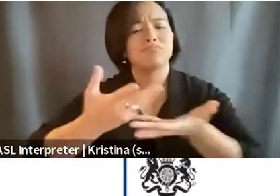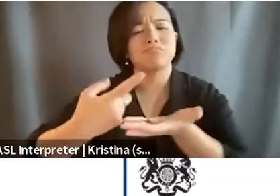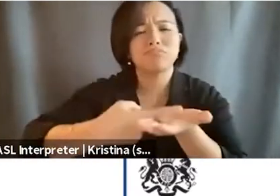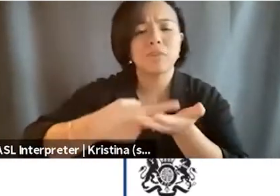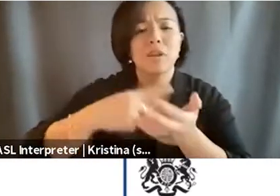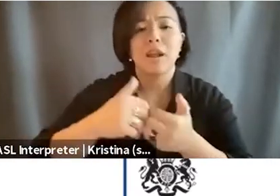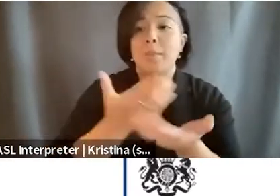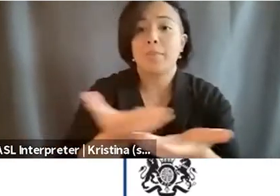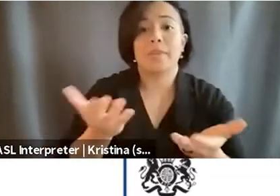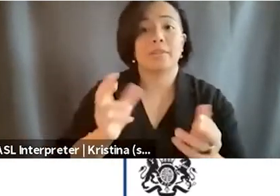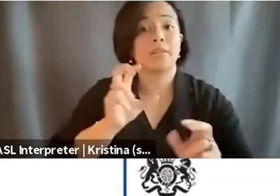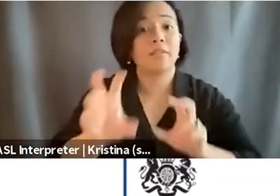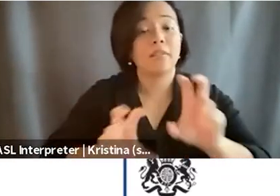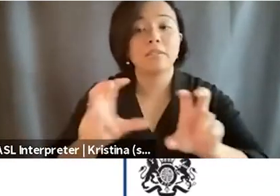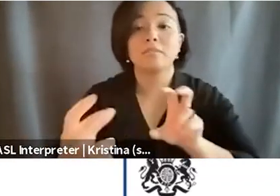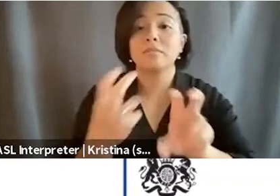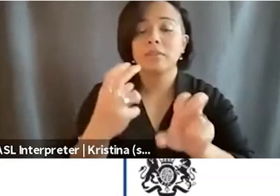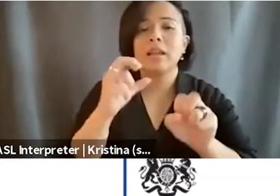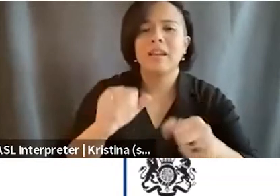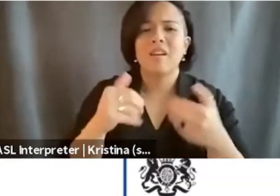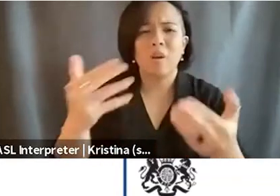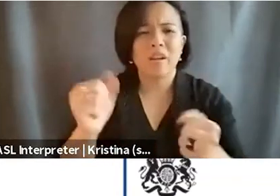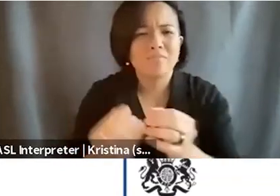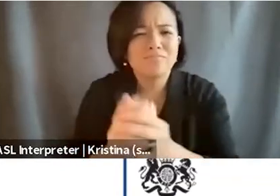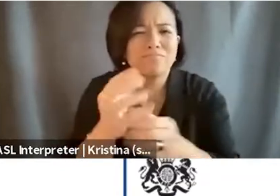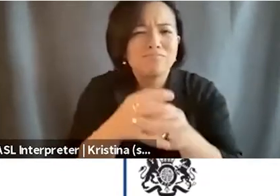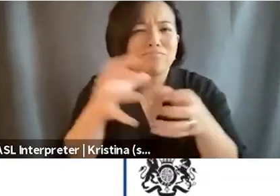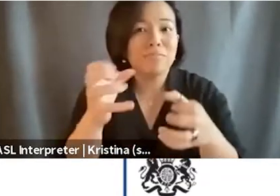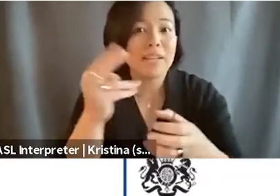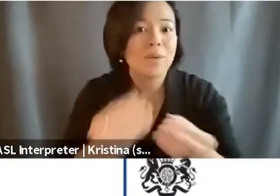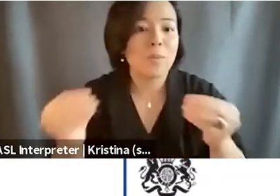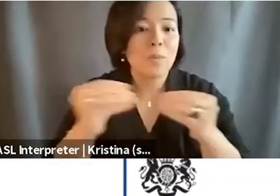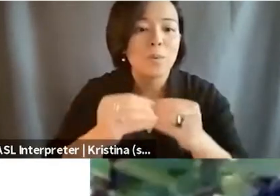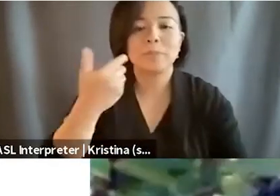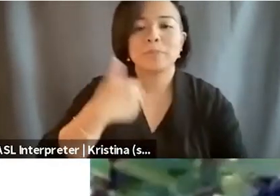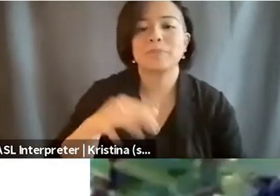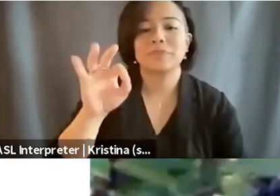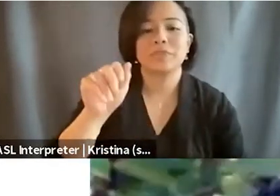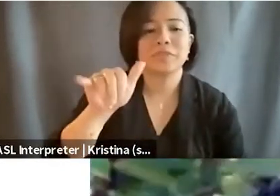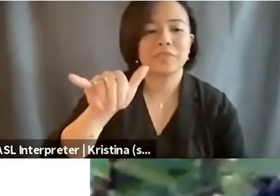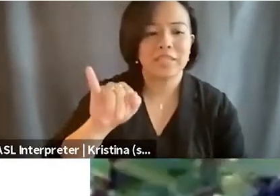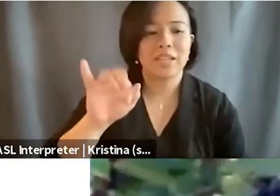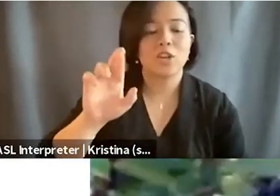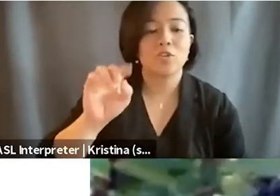around how these investments can be catalyzed even further. I'm Feyi Rodway, I'm FHI 360's